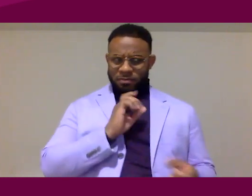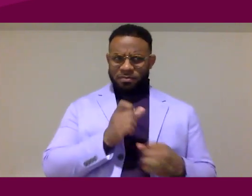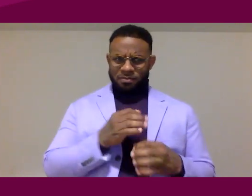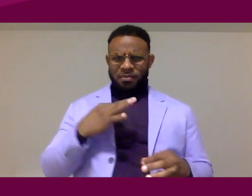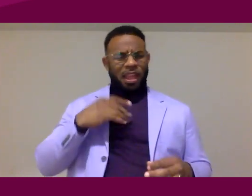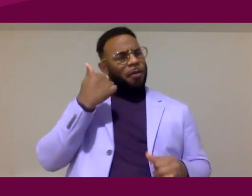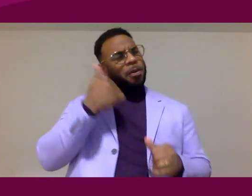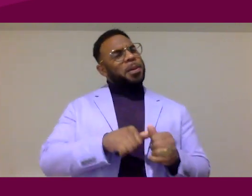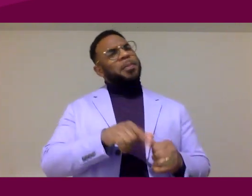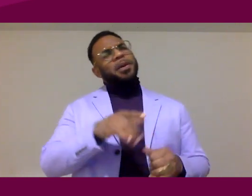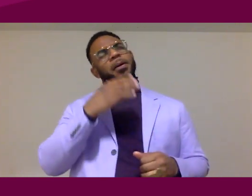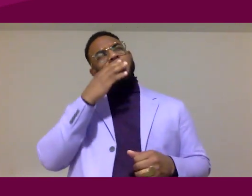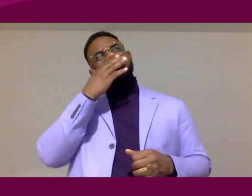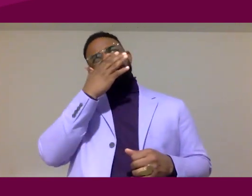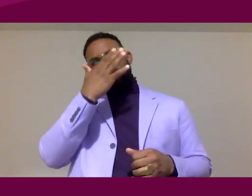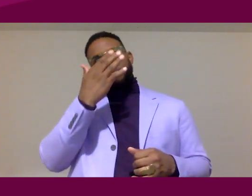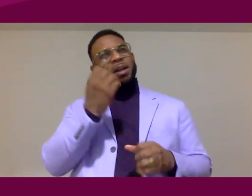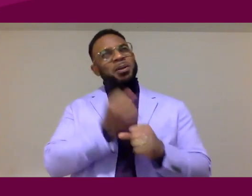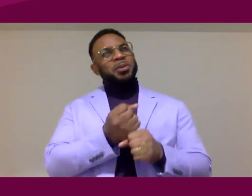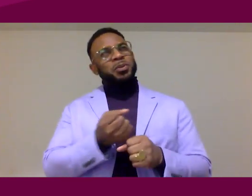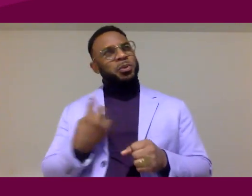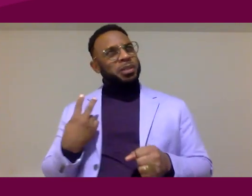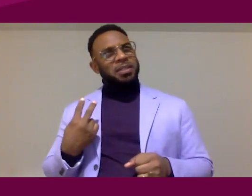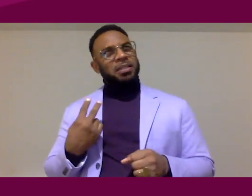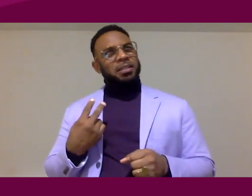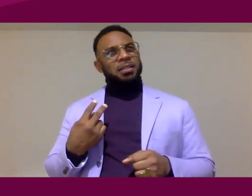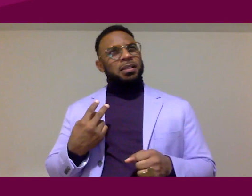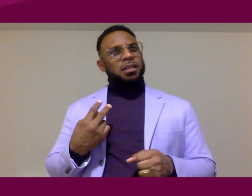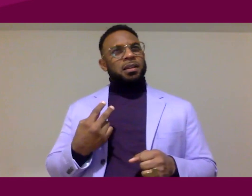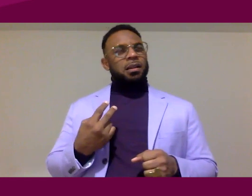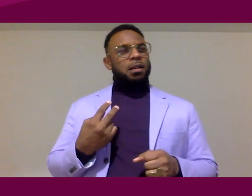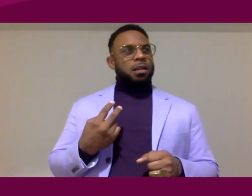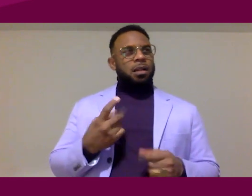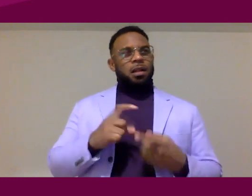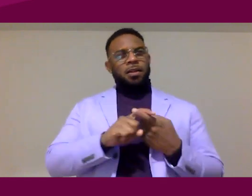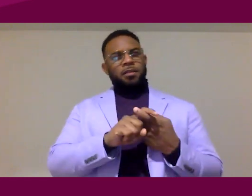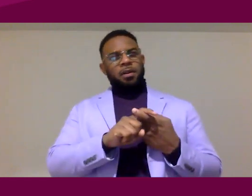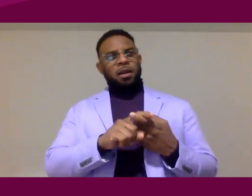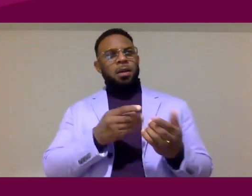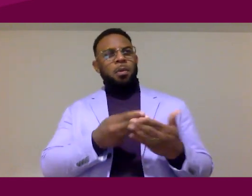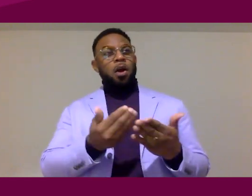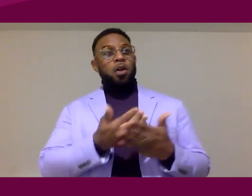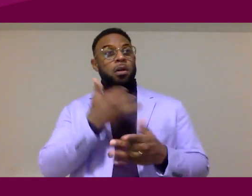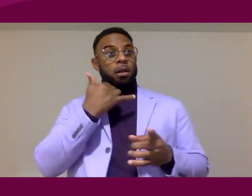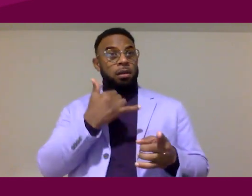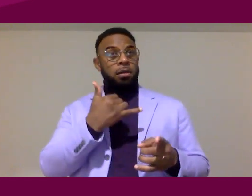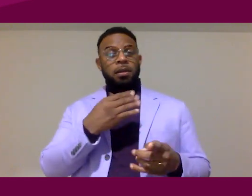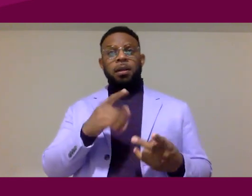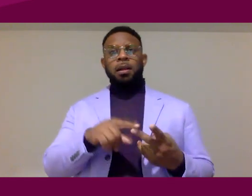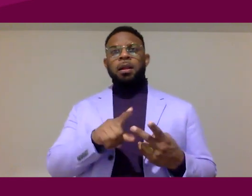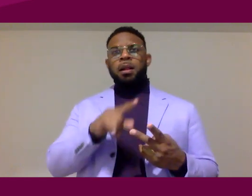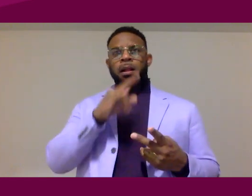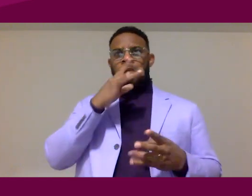I remember a couple years ago, a friend bought a new phone and their kid got a hold of it